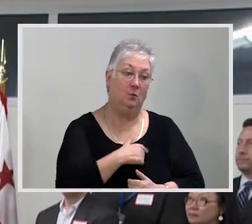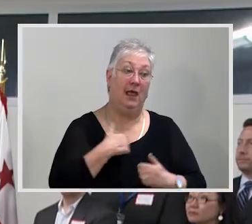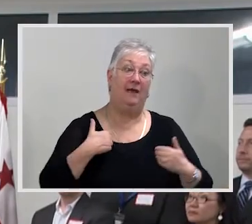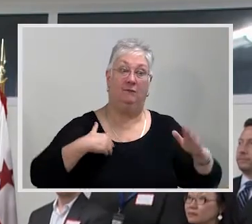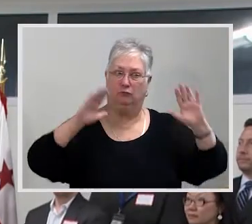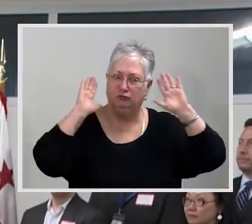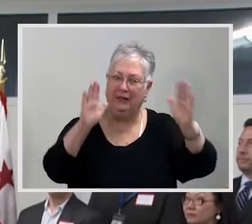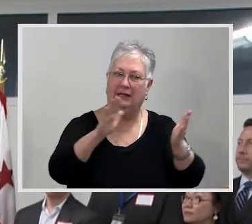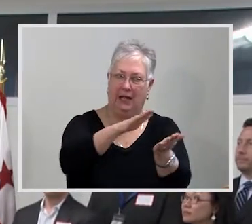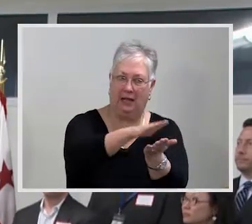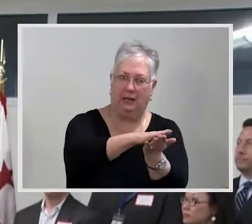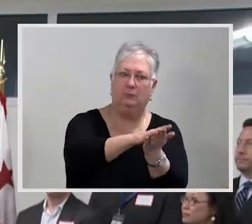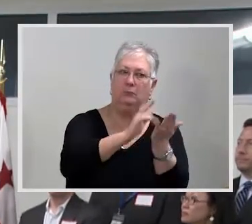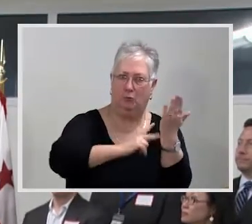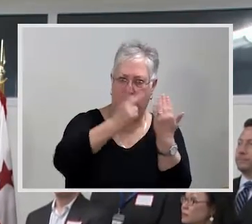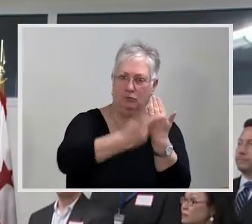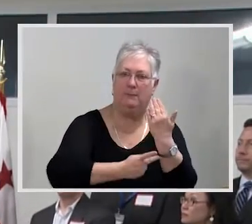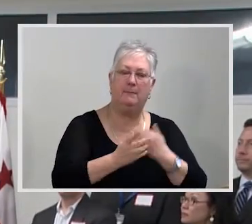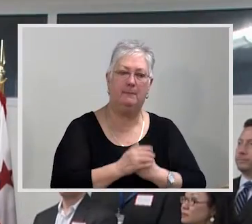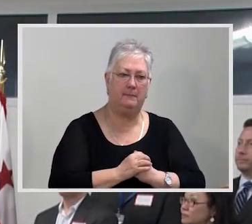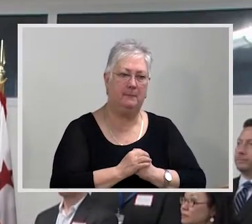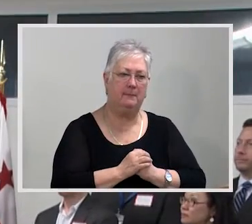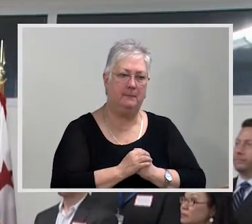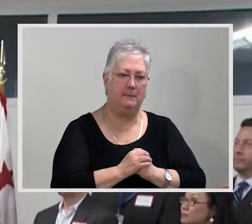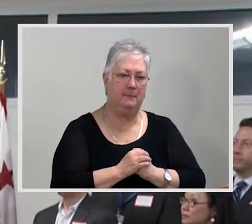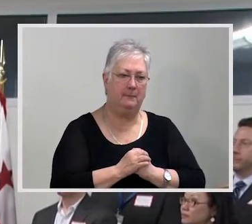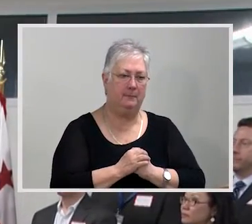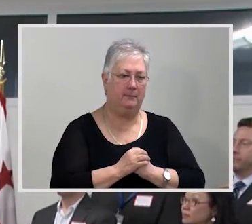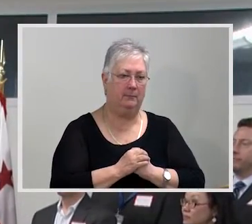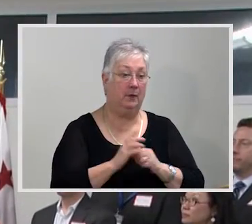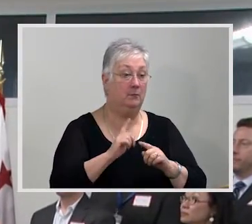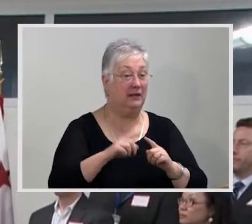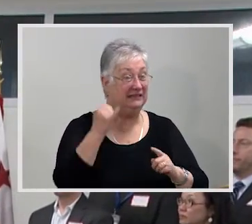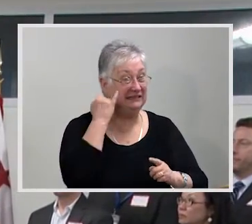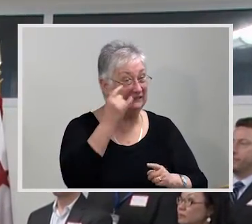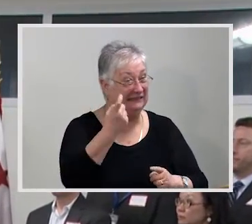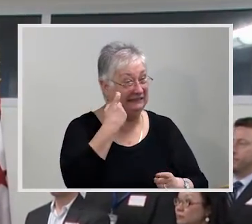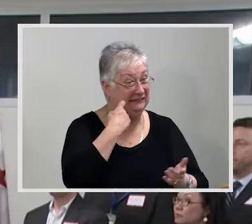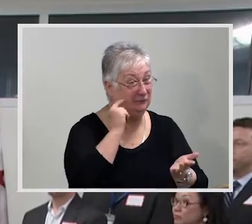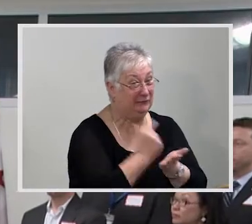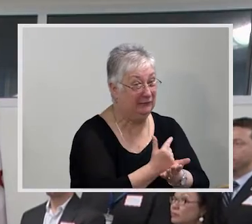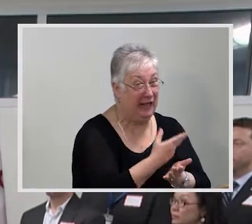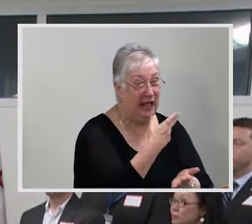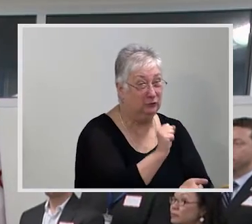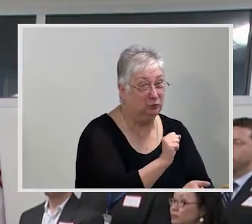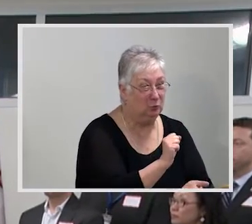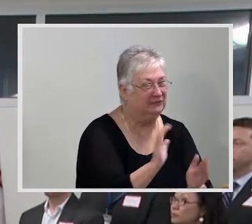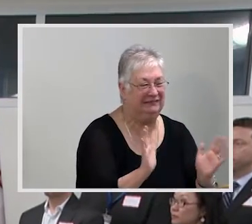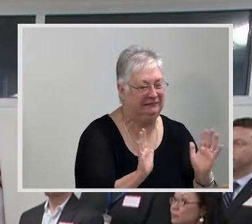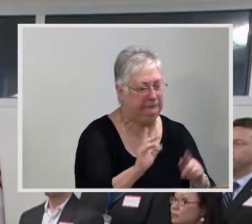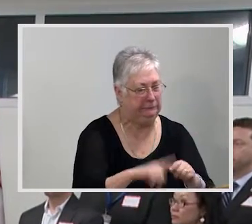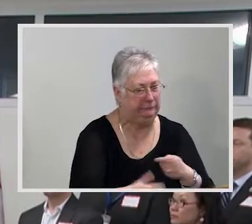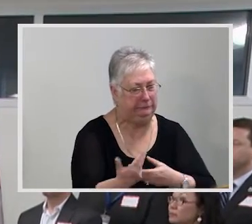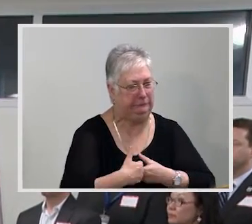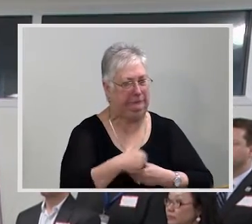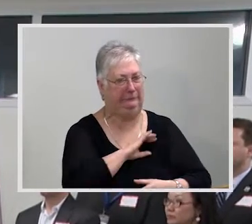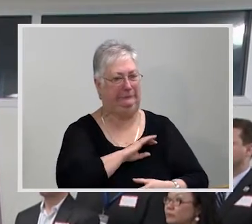BUT IT ENDED, YOU KNOW -- IF YOU JUST FINISHED HIGH SCHOOL, YOU COULDN'T JOIN. IF YOU WERE BEYOND HIGH SCHOOL, YOU COULDN'T JOIN THE CADET PROGRAM.